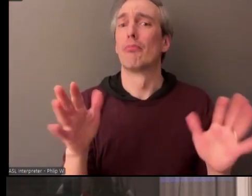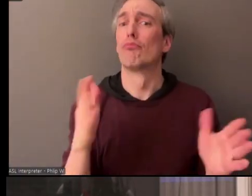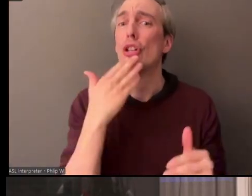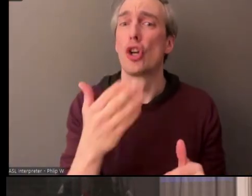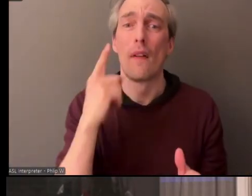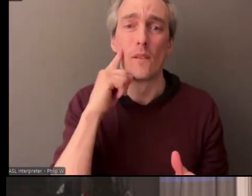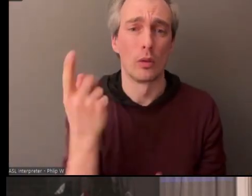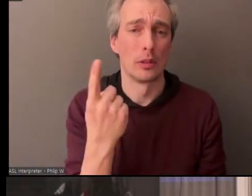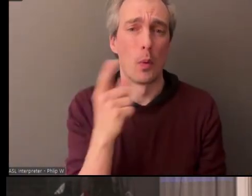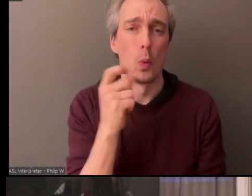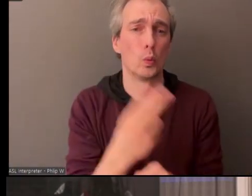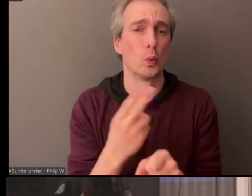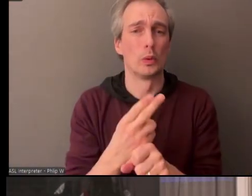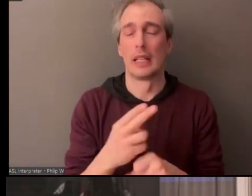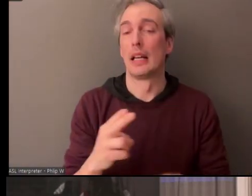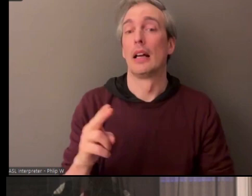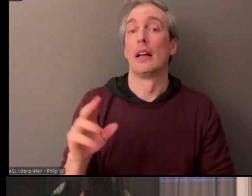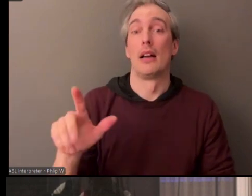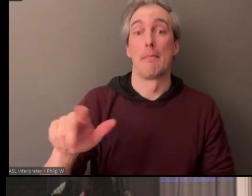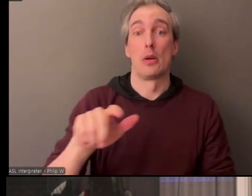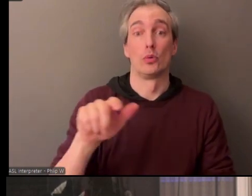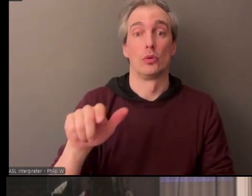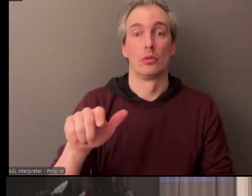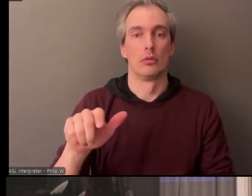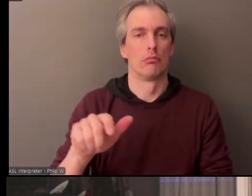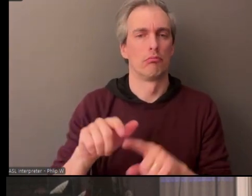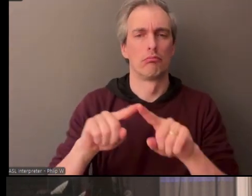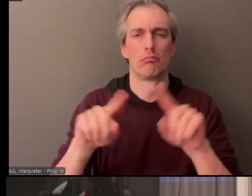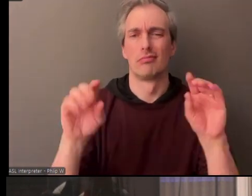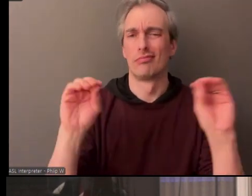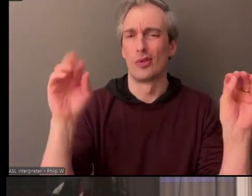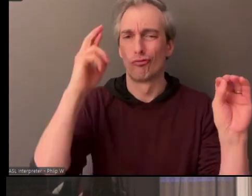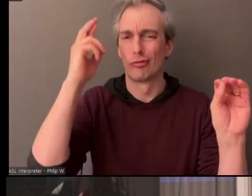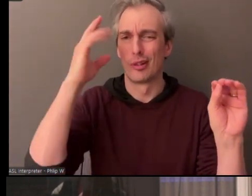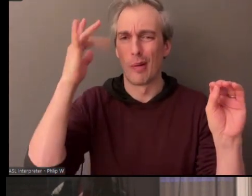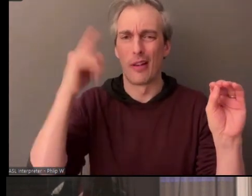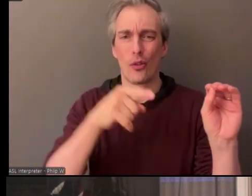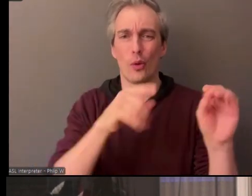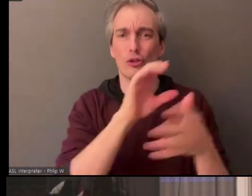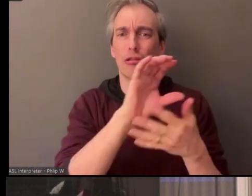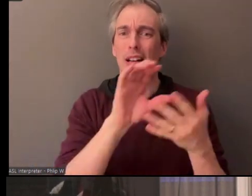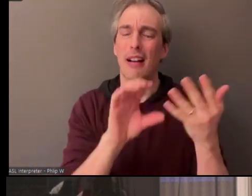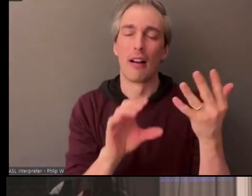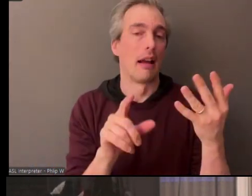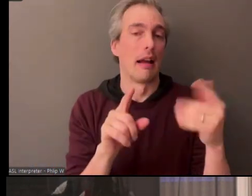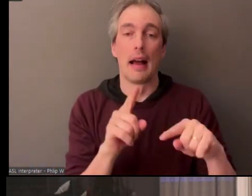There is no reason why these criteria cannot include criteria for accessibility.